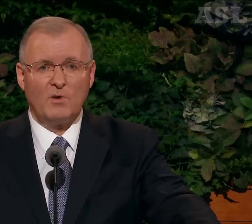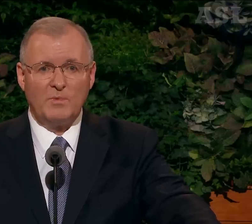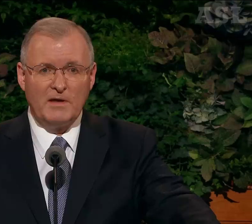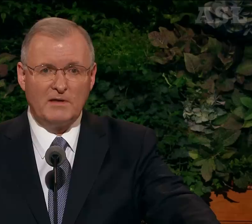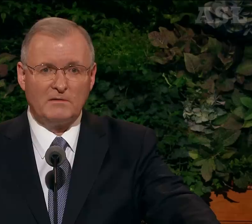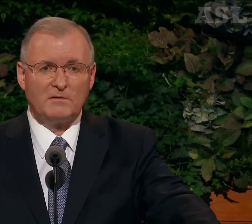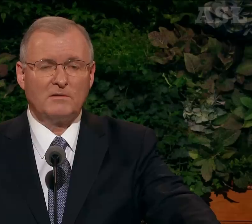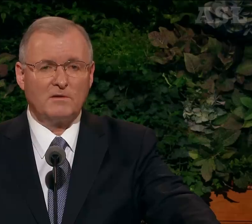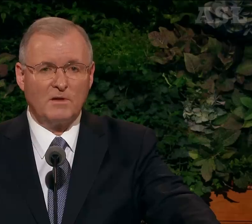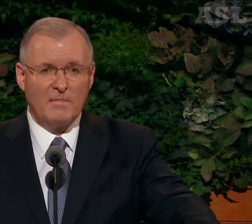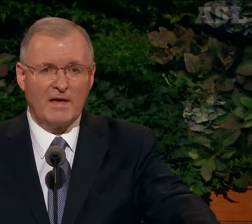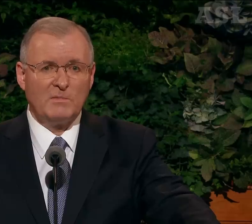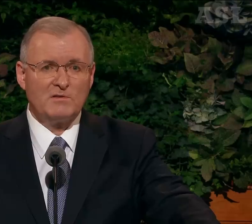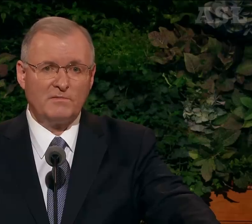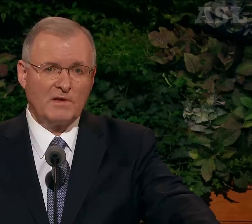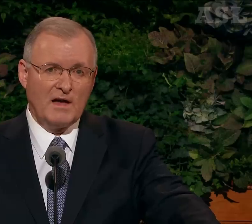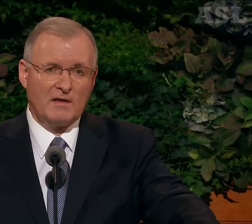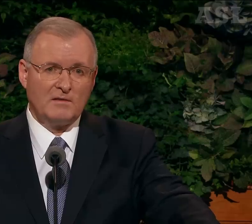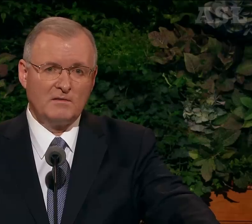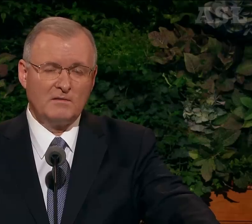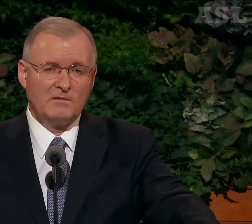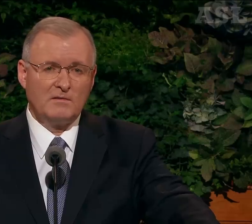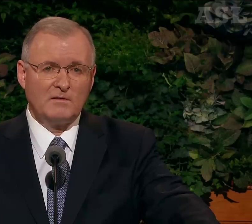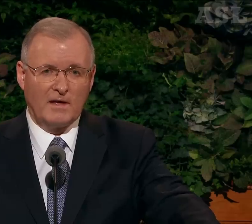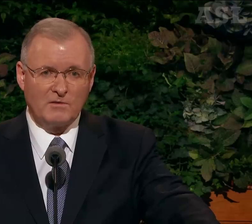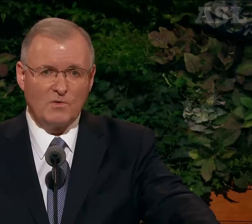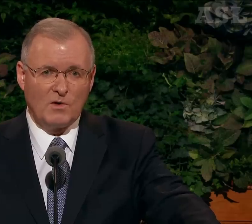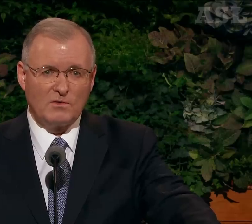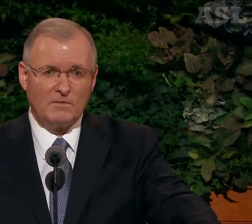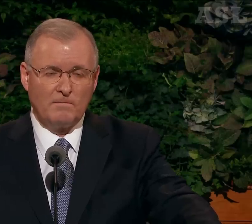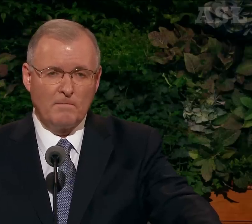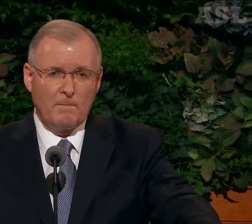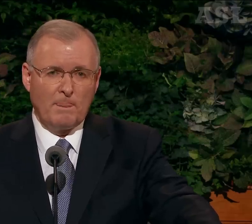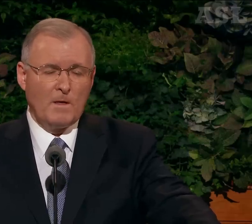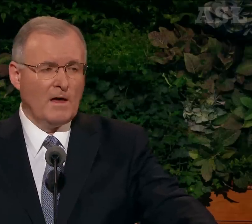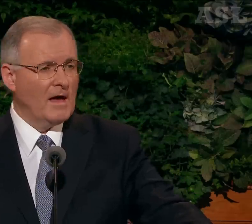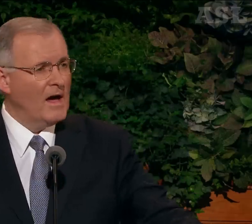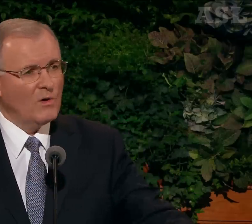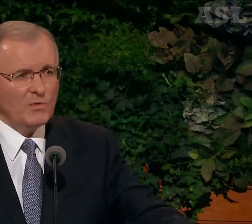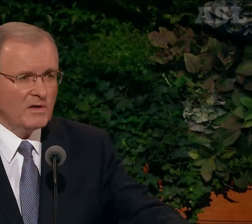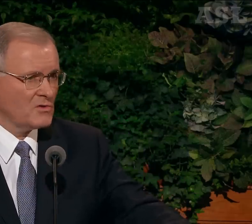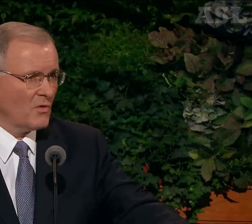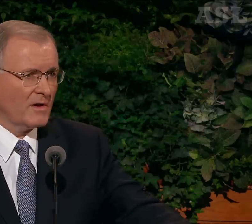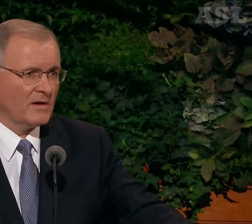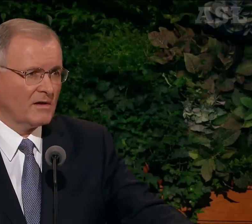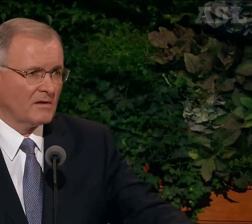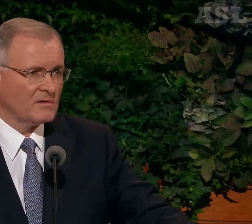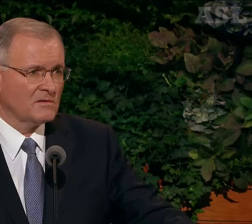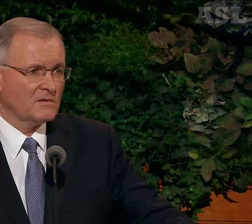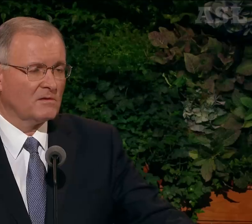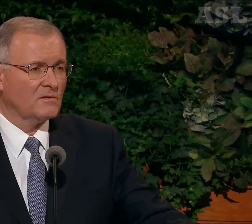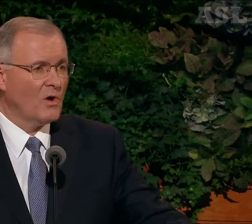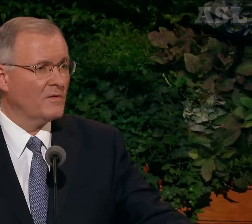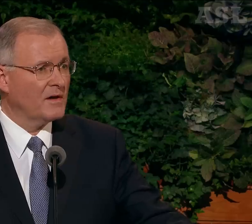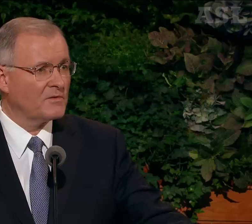GREATEST QUESTIONS COME TO US AS